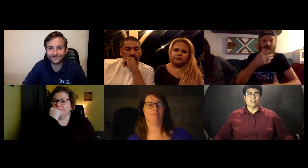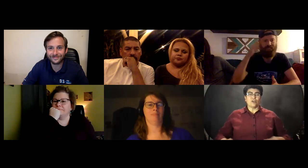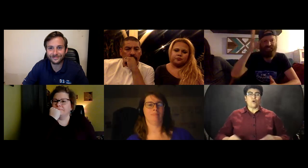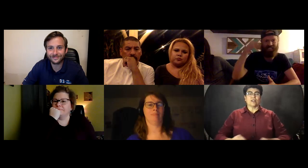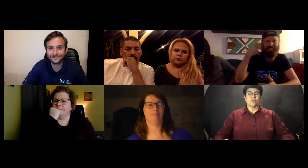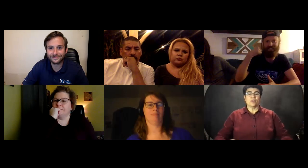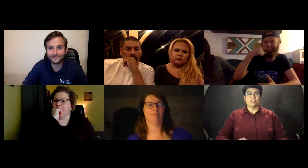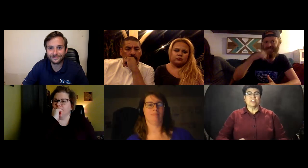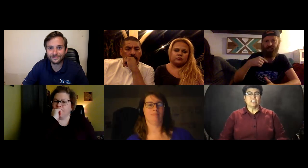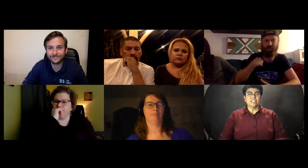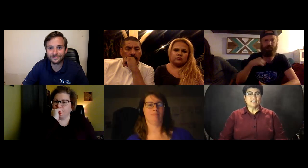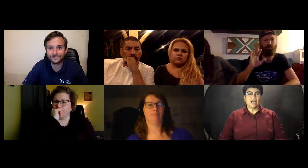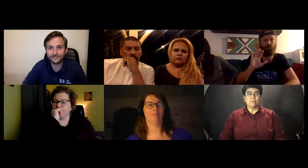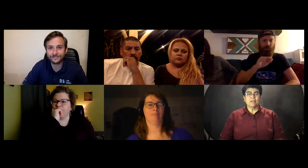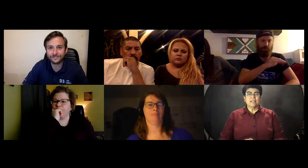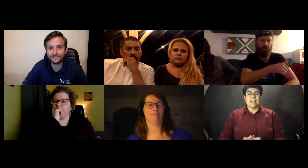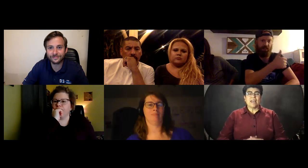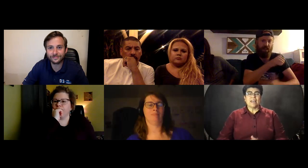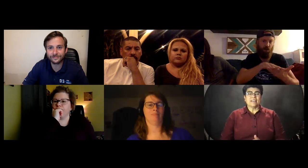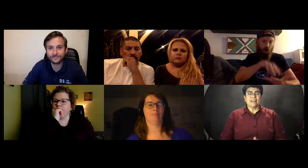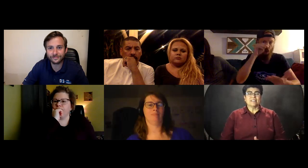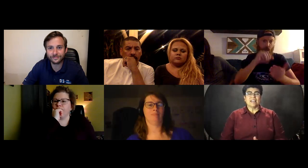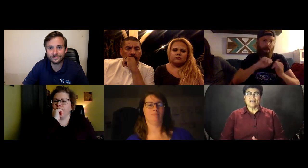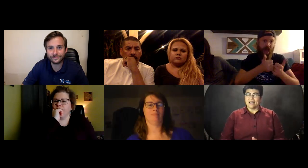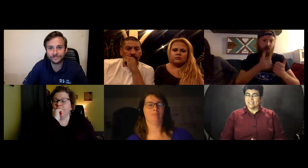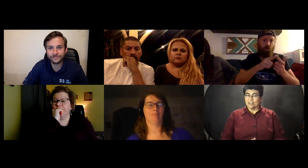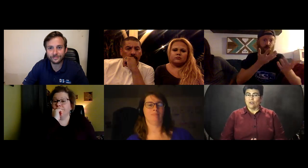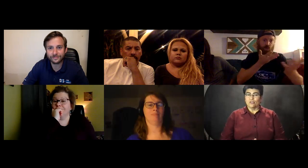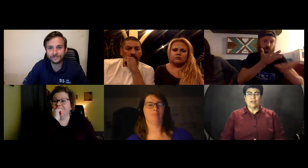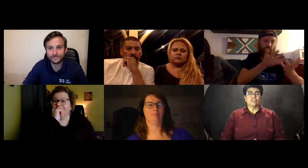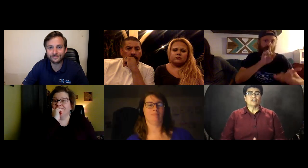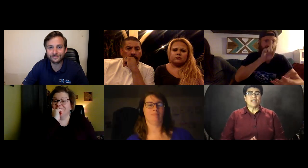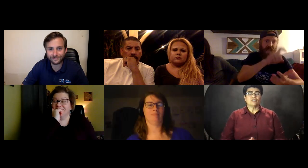corn with the cheese on top and they i said